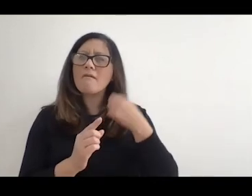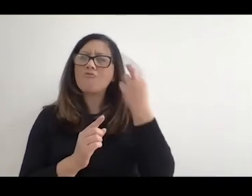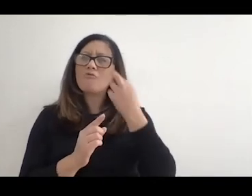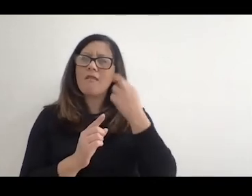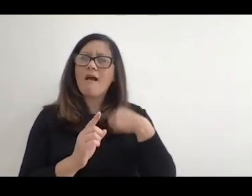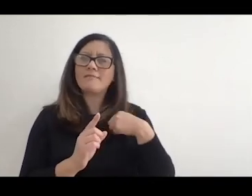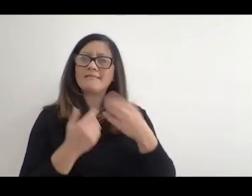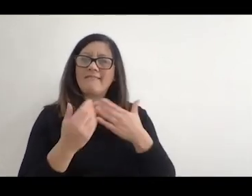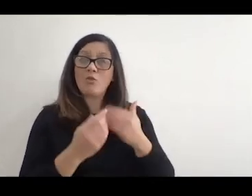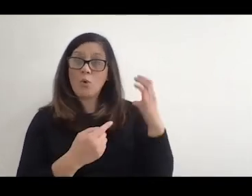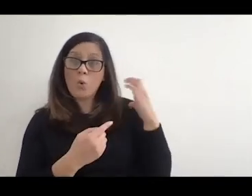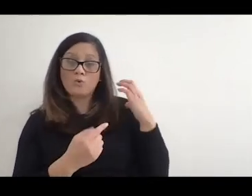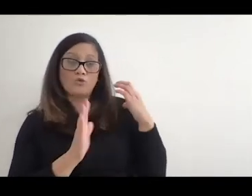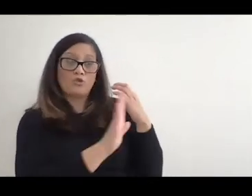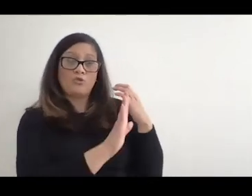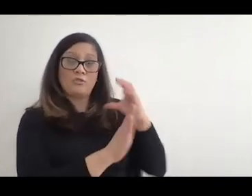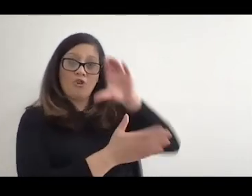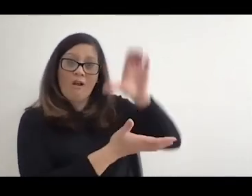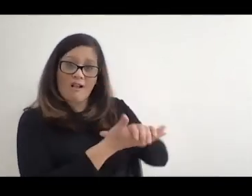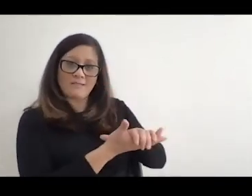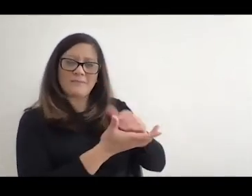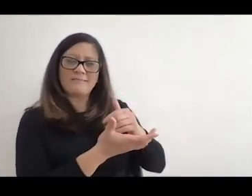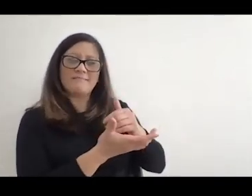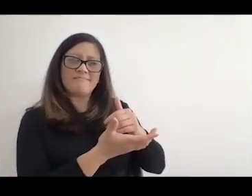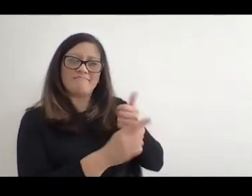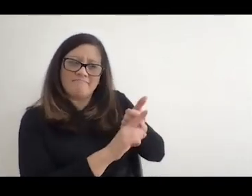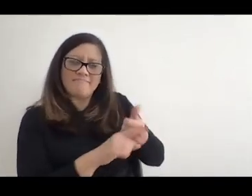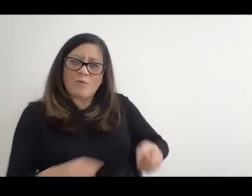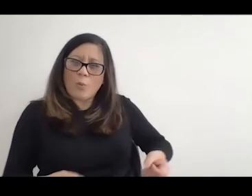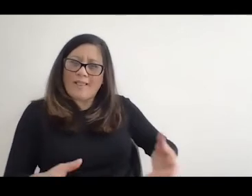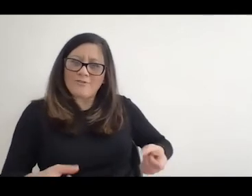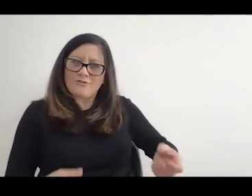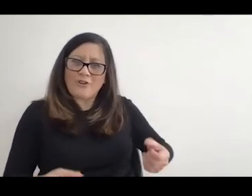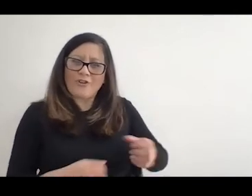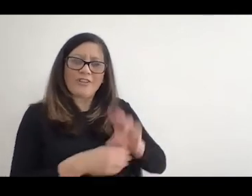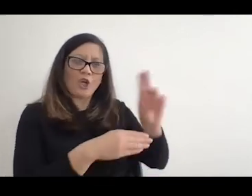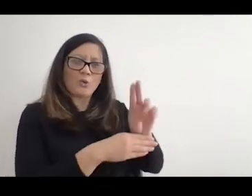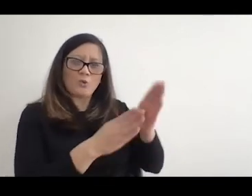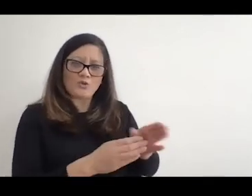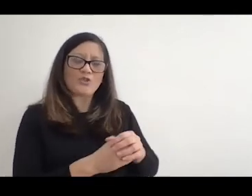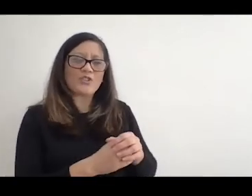had been a wheelchair user. He had a seated body type and she was his primary caregiver.